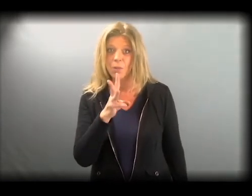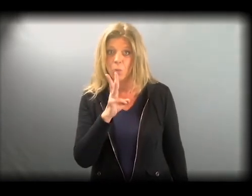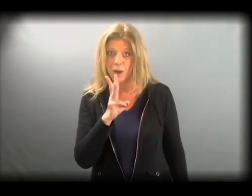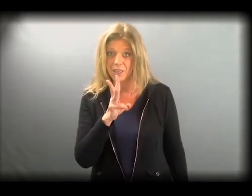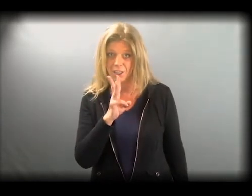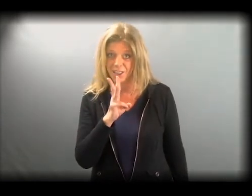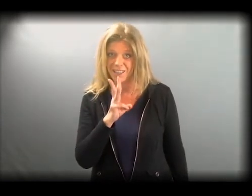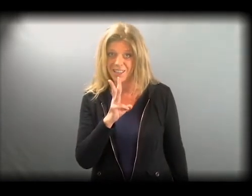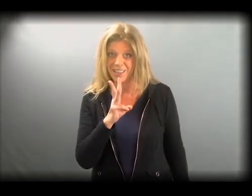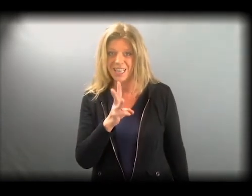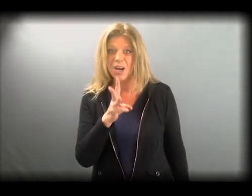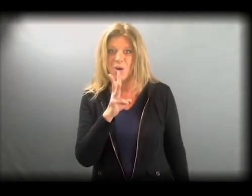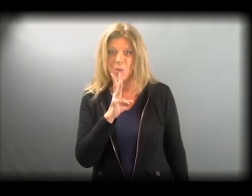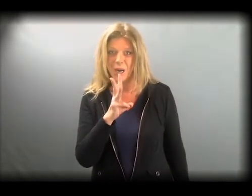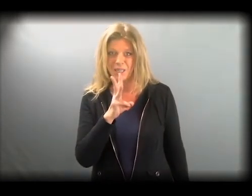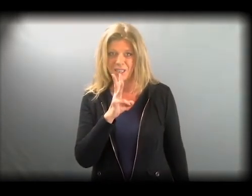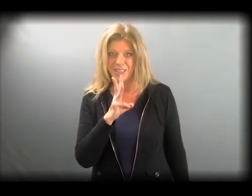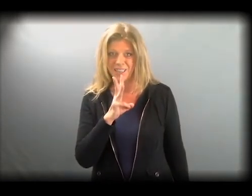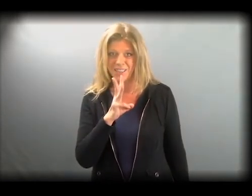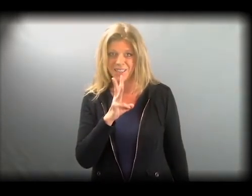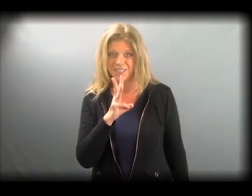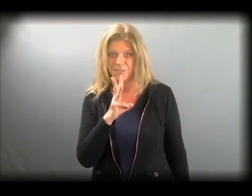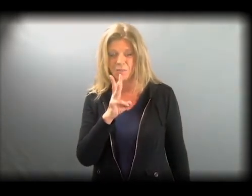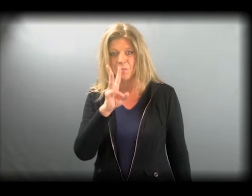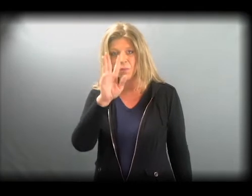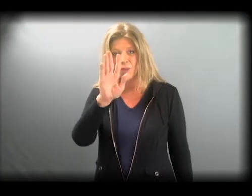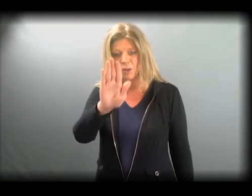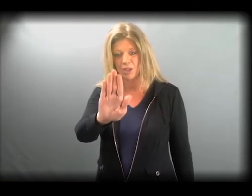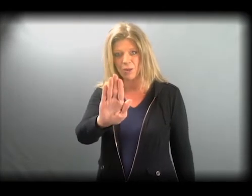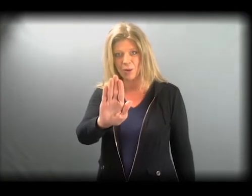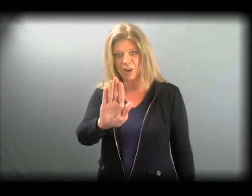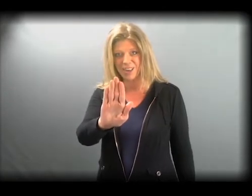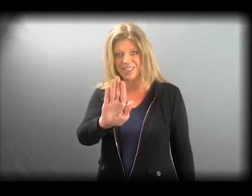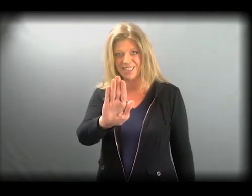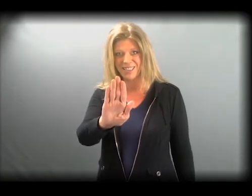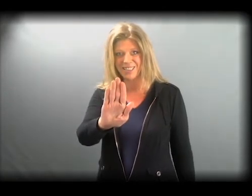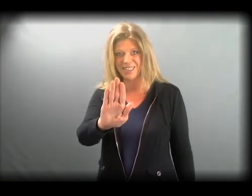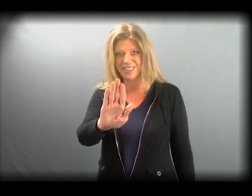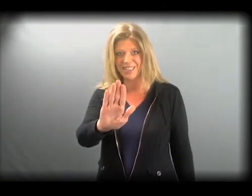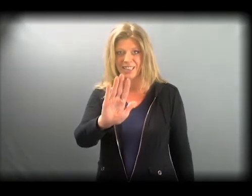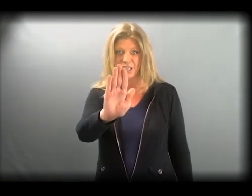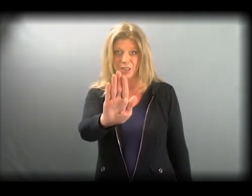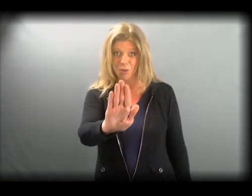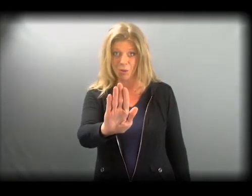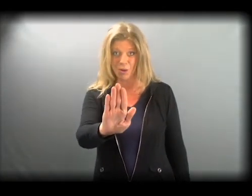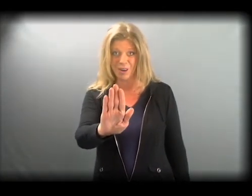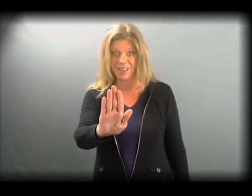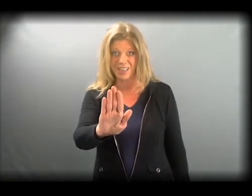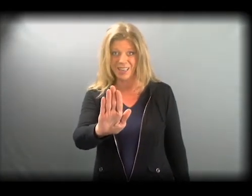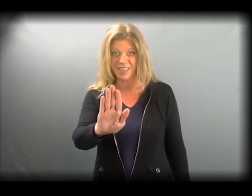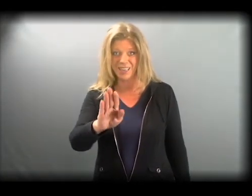WATER YOUR